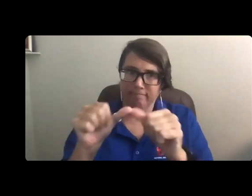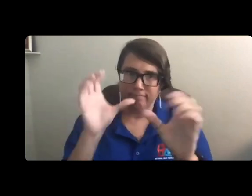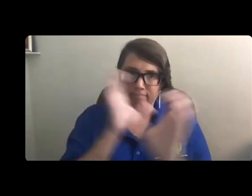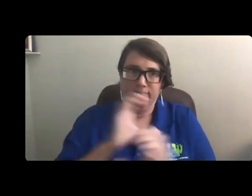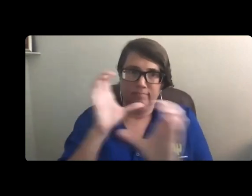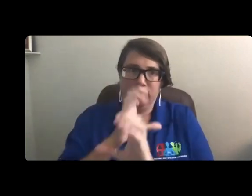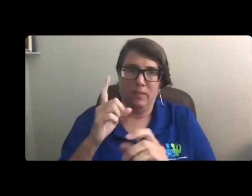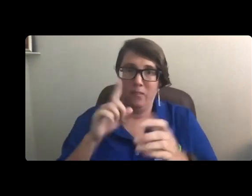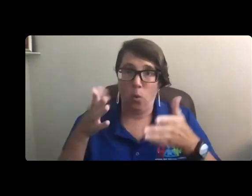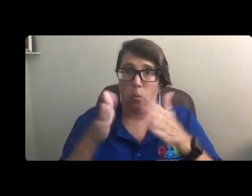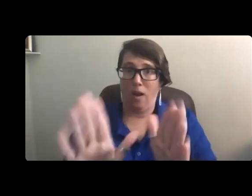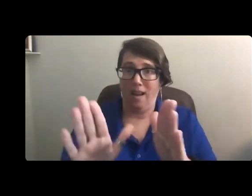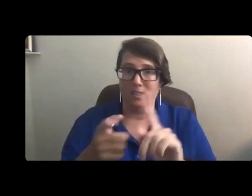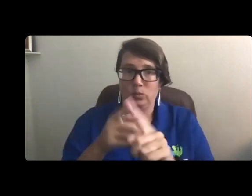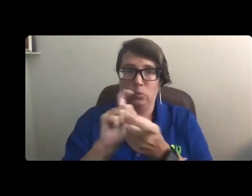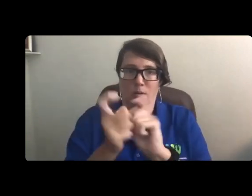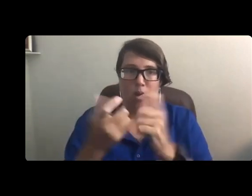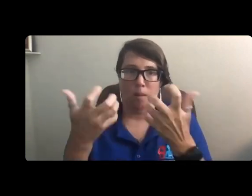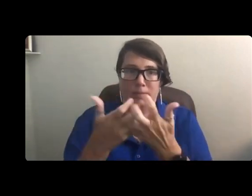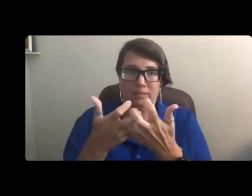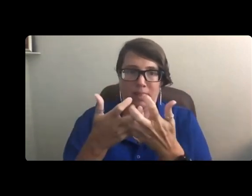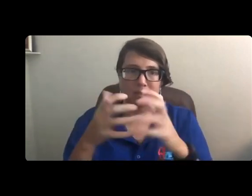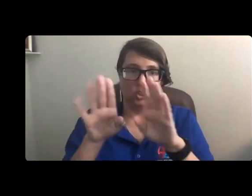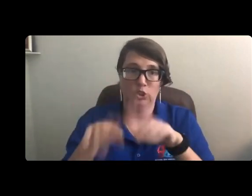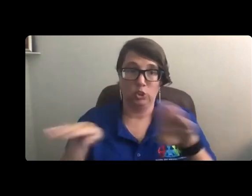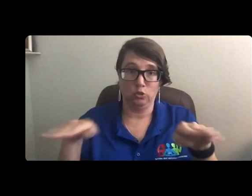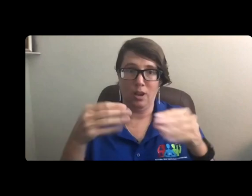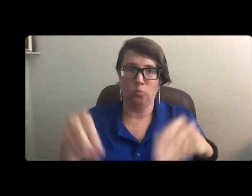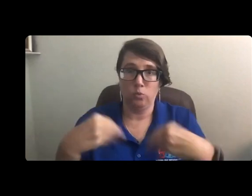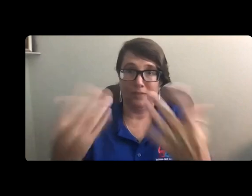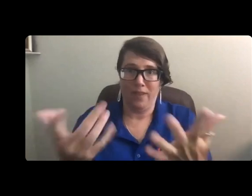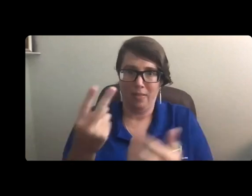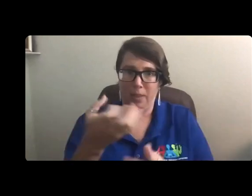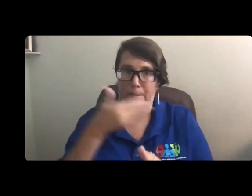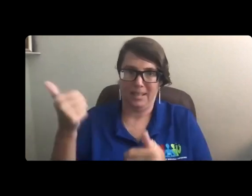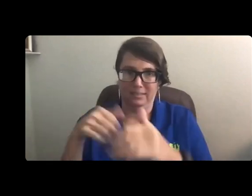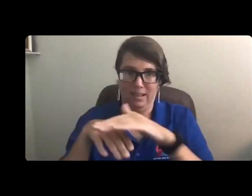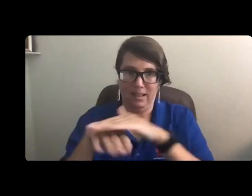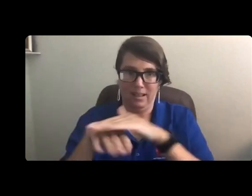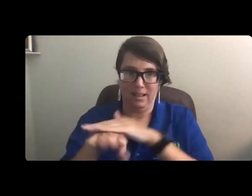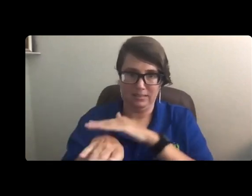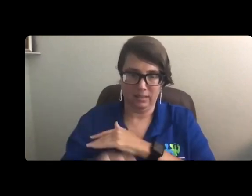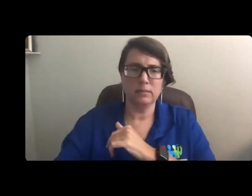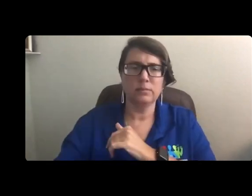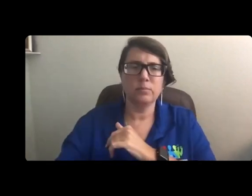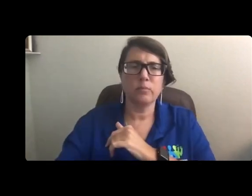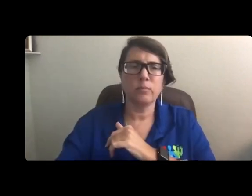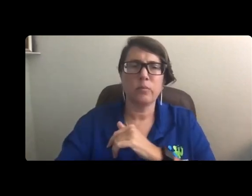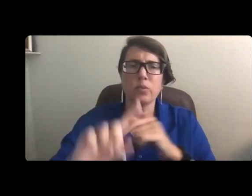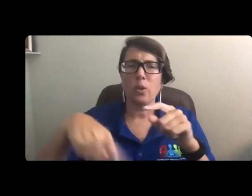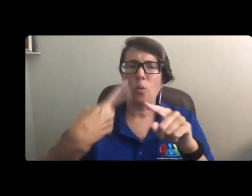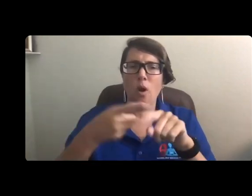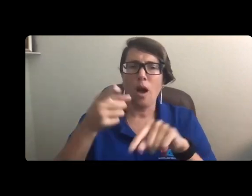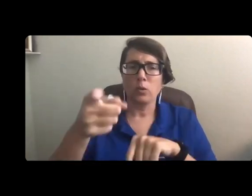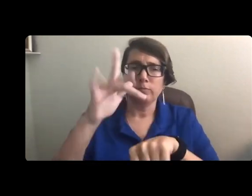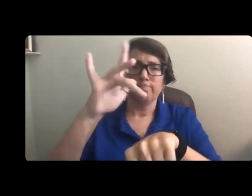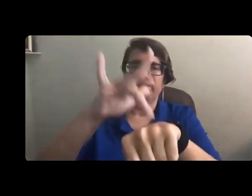I'm constantly seeking ways to best accommodate the children and provide access.